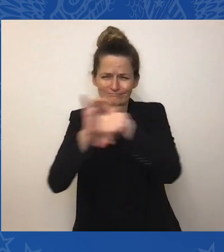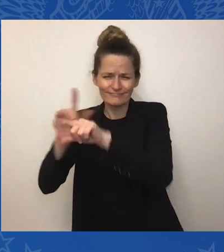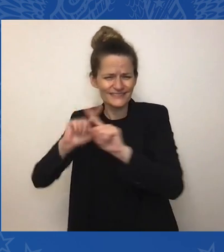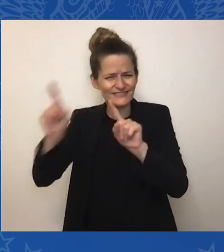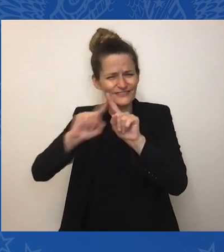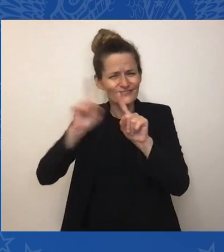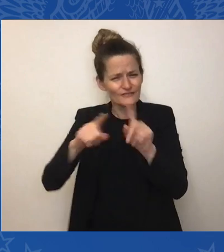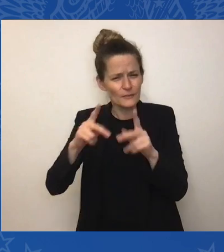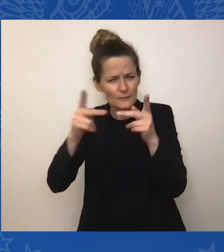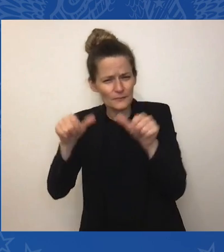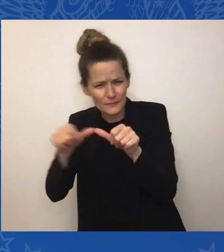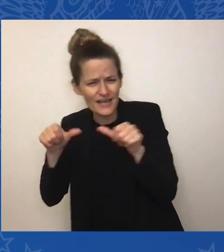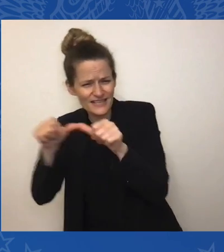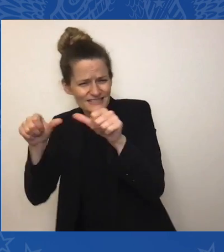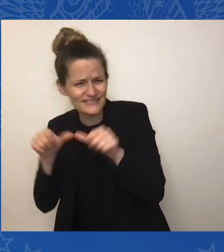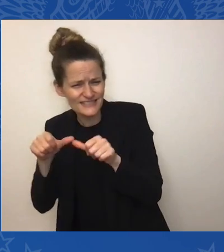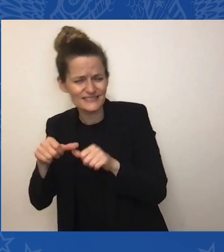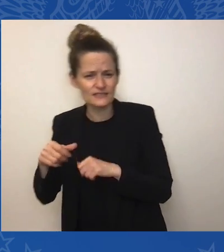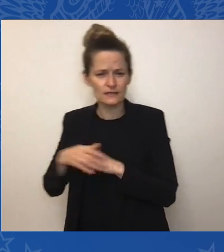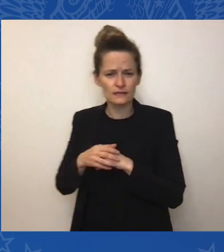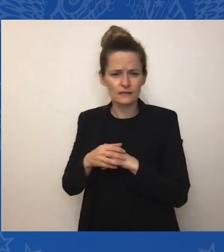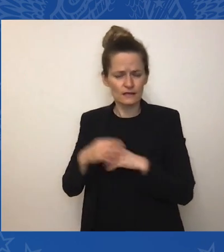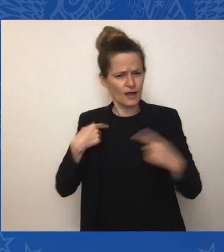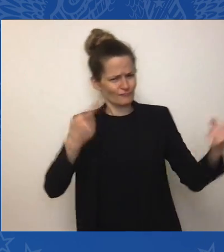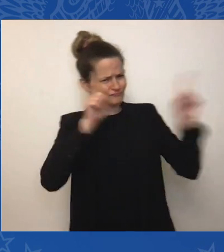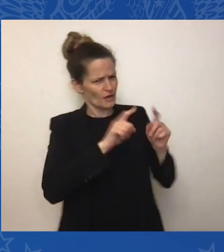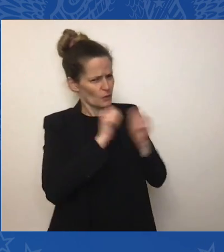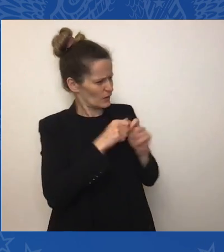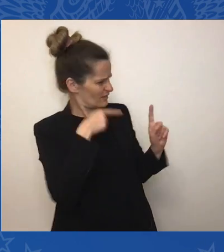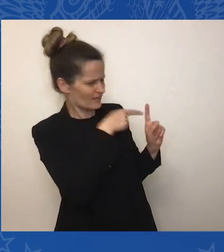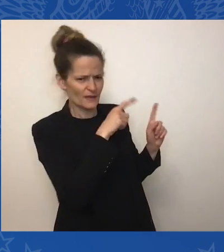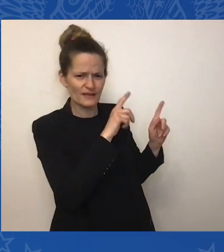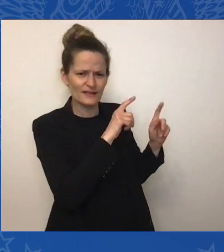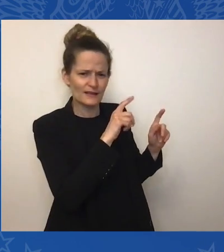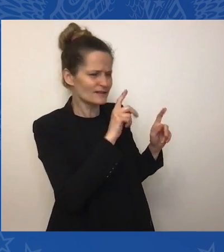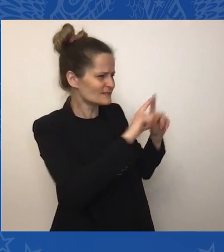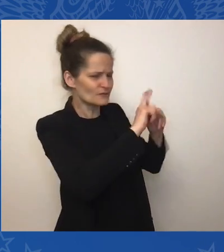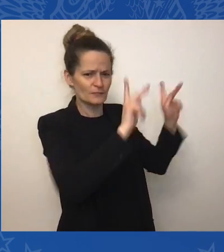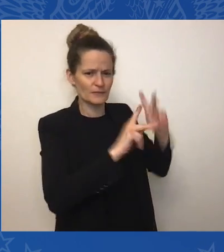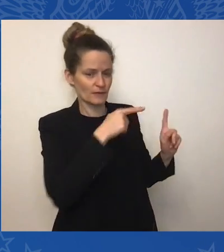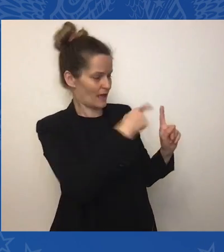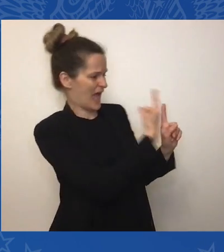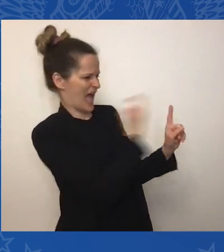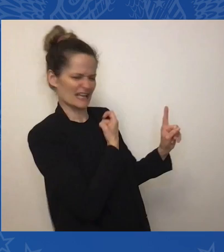And I said, "Yes, I can, in one word: possibilities."